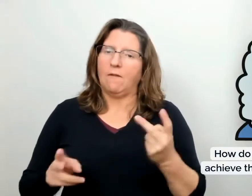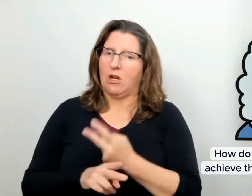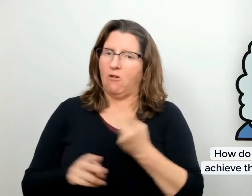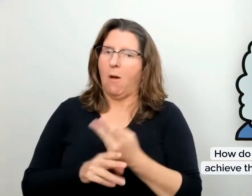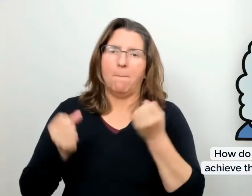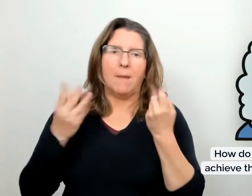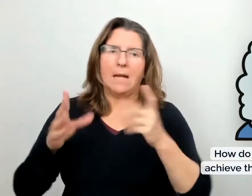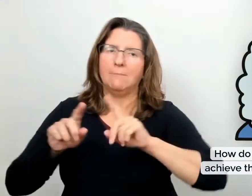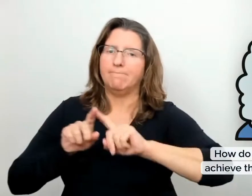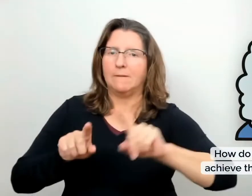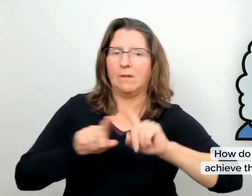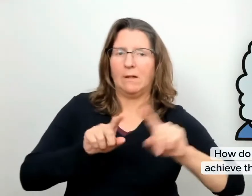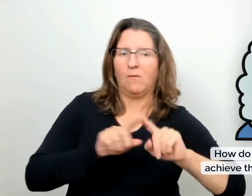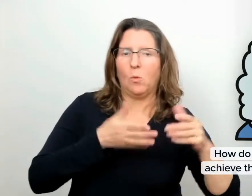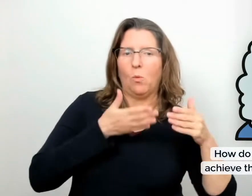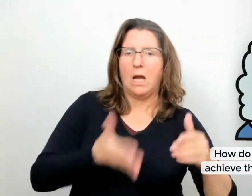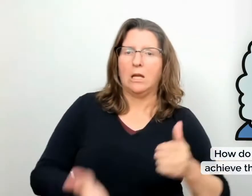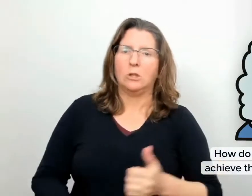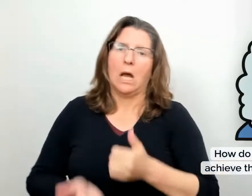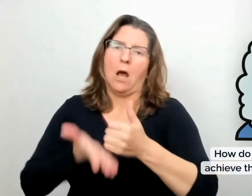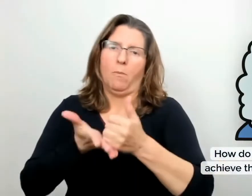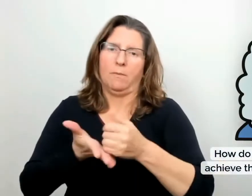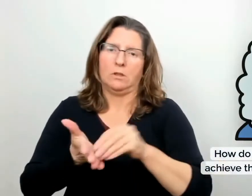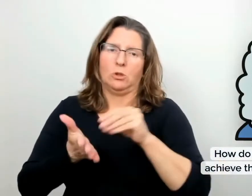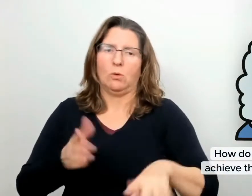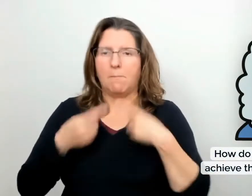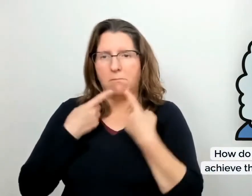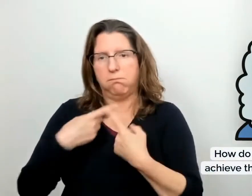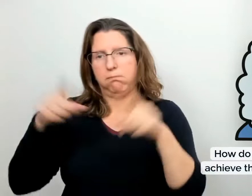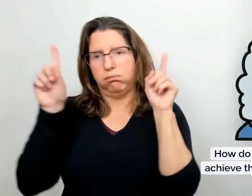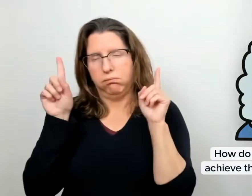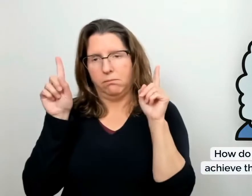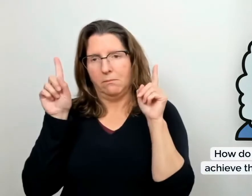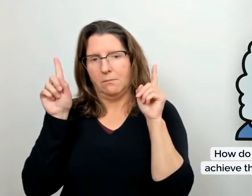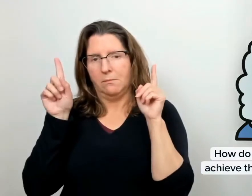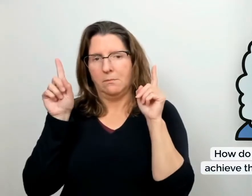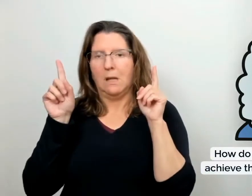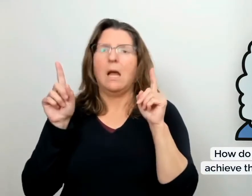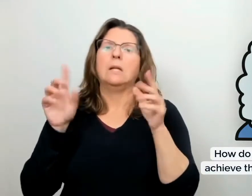We need to have a portfolio of strategies to support student success.